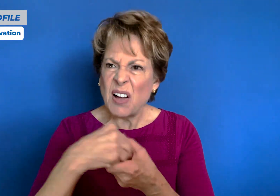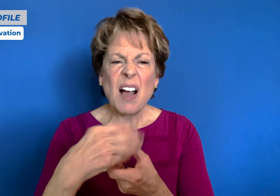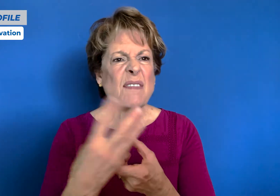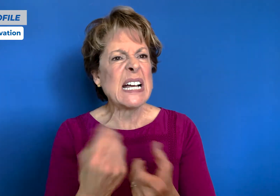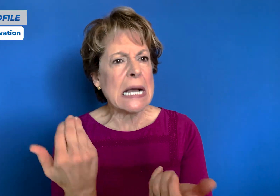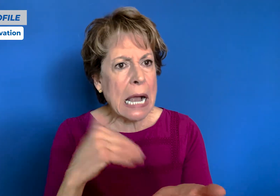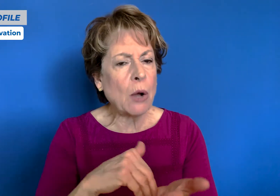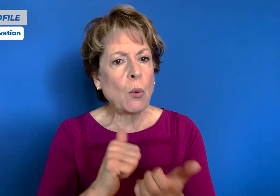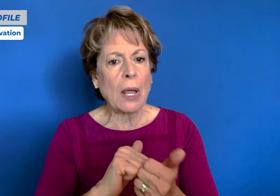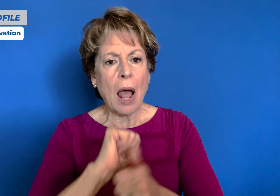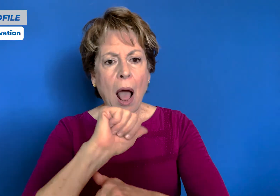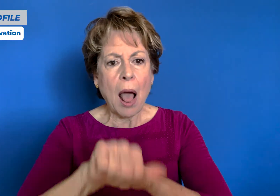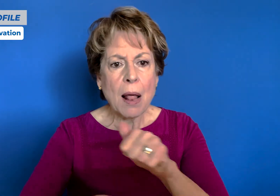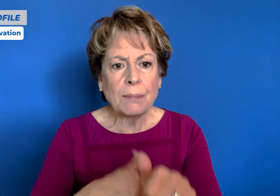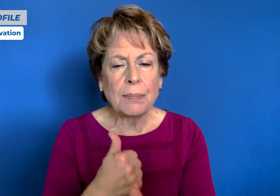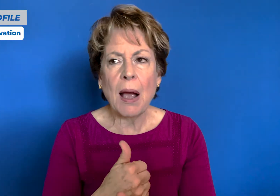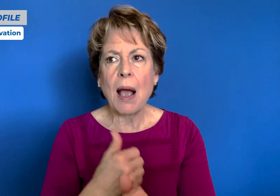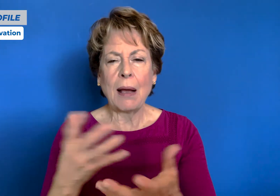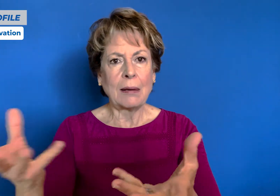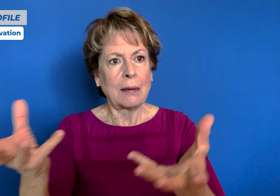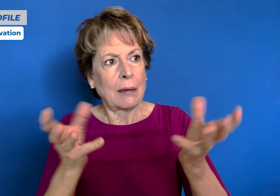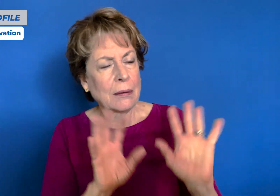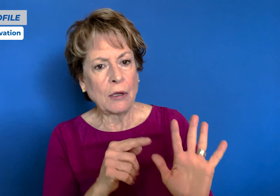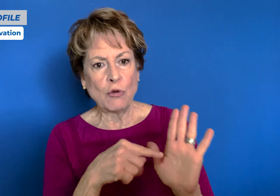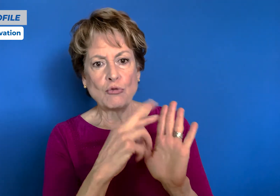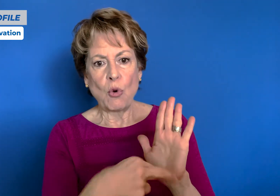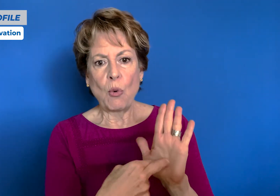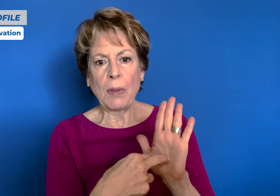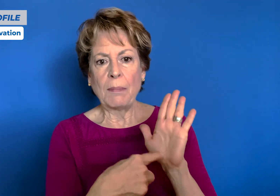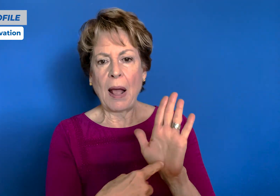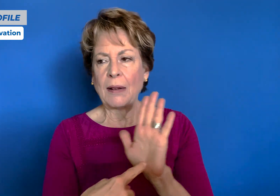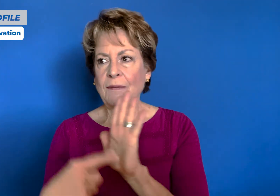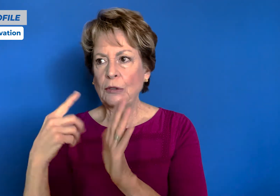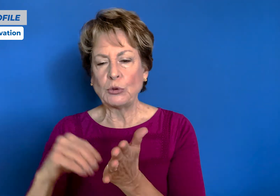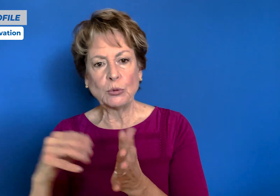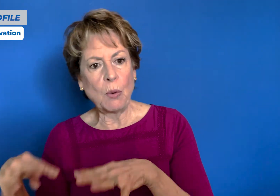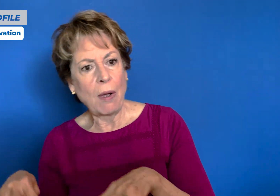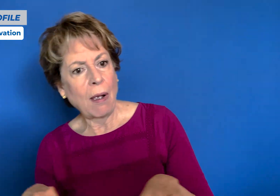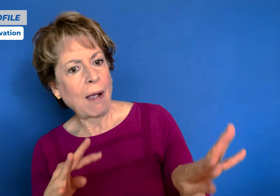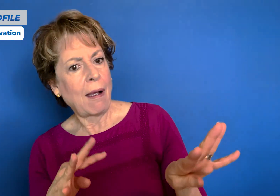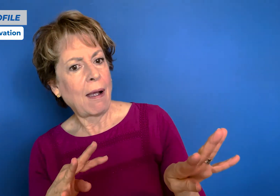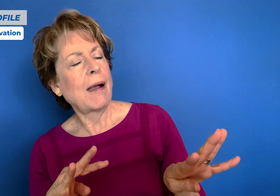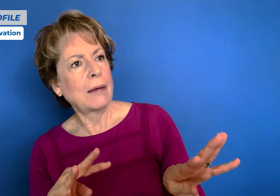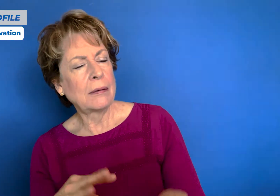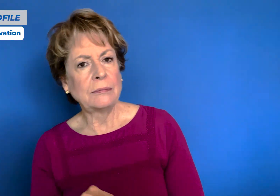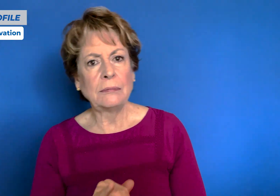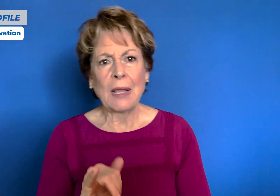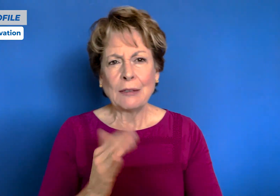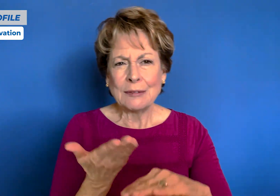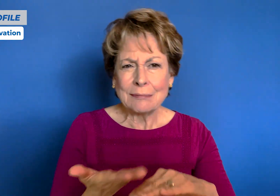Re-engage alumni as role models for students.